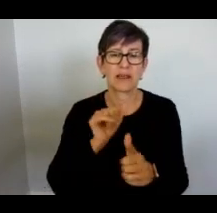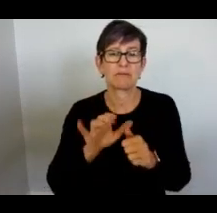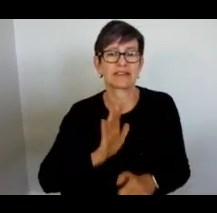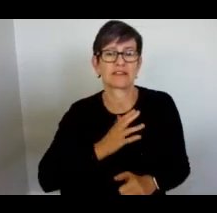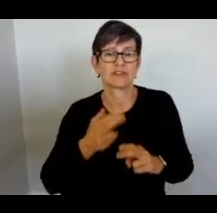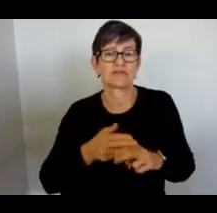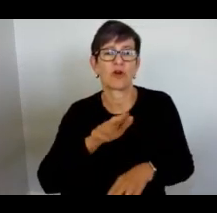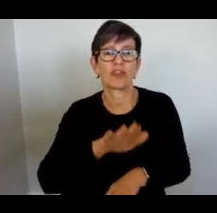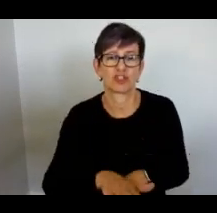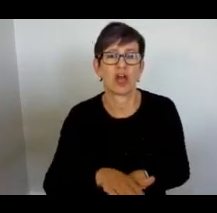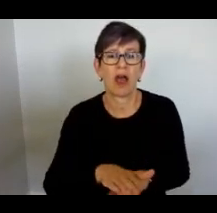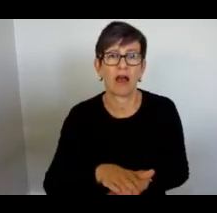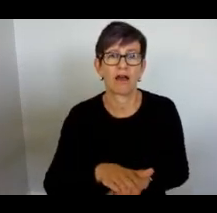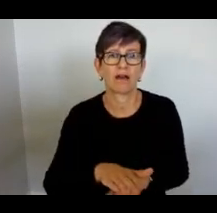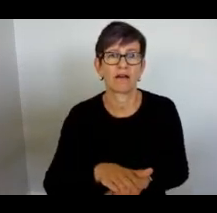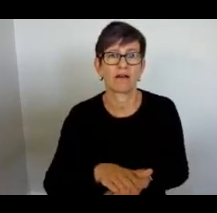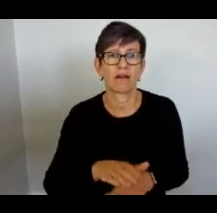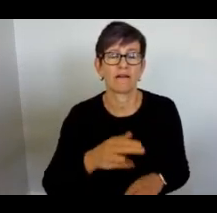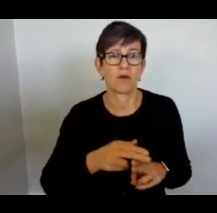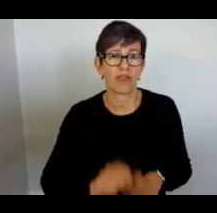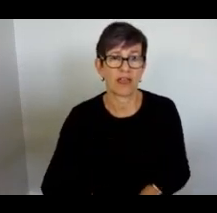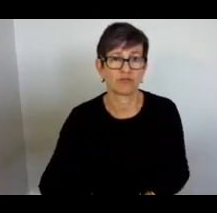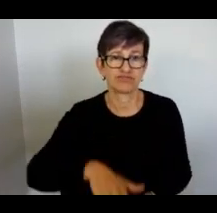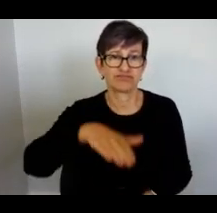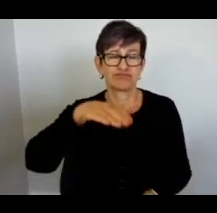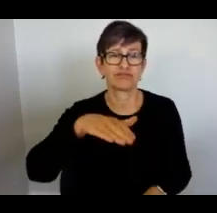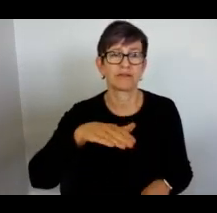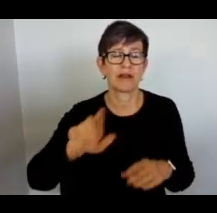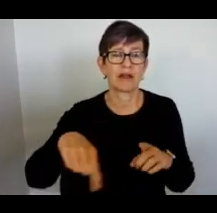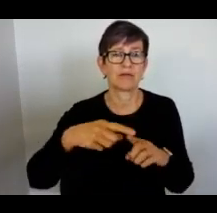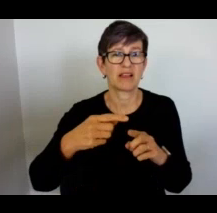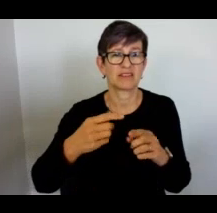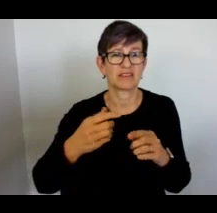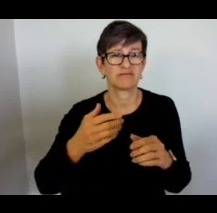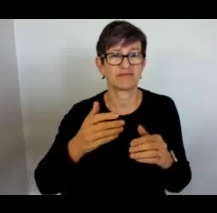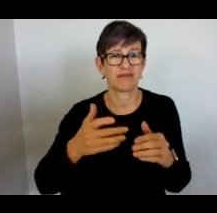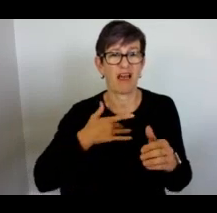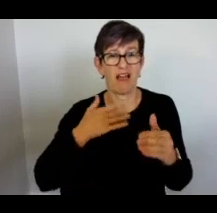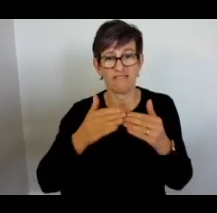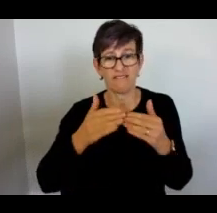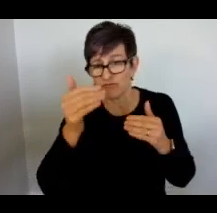their childhood and the rest of their life is paramount and that's consistent with the